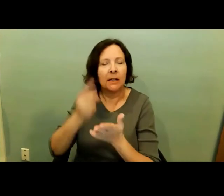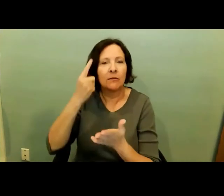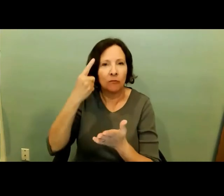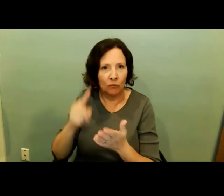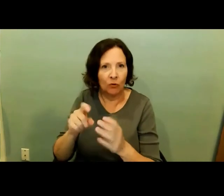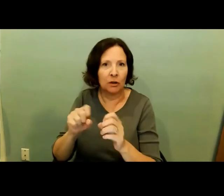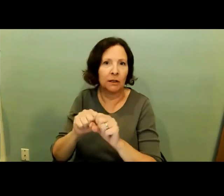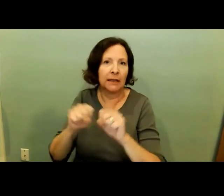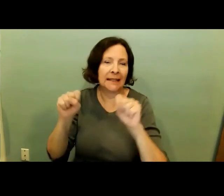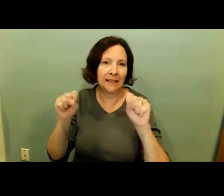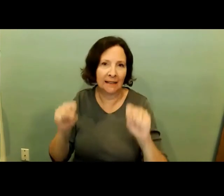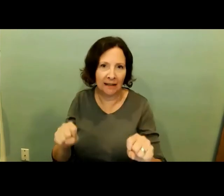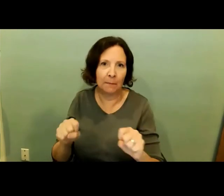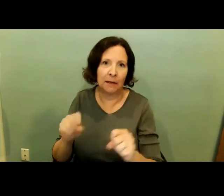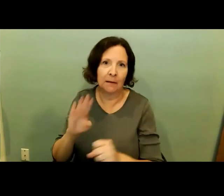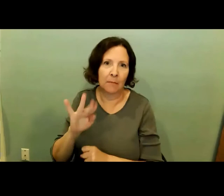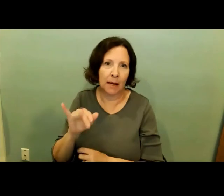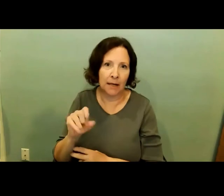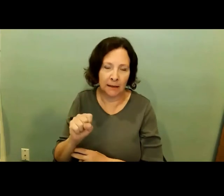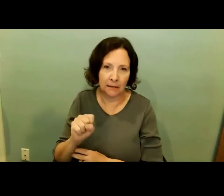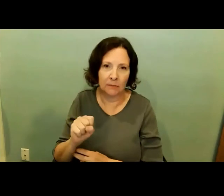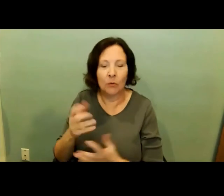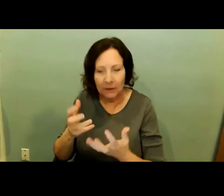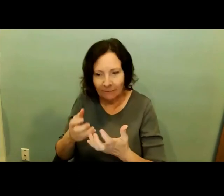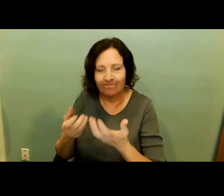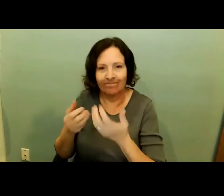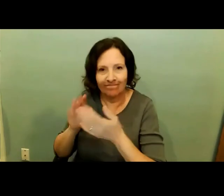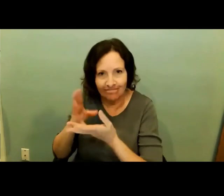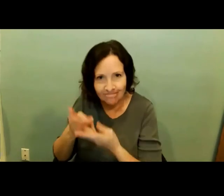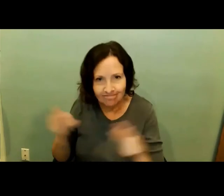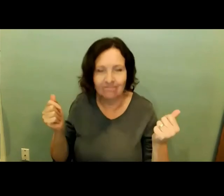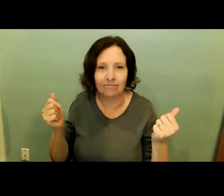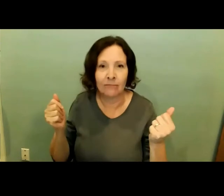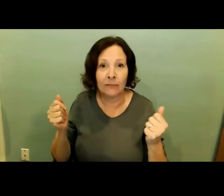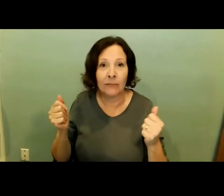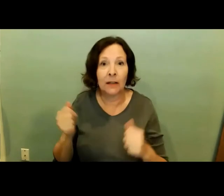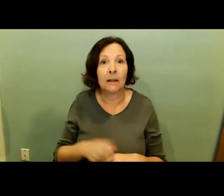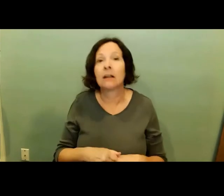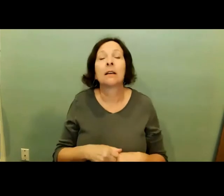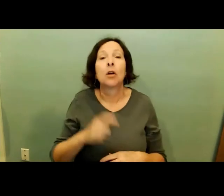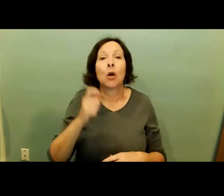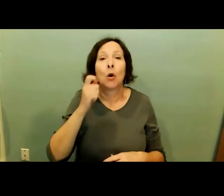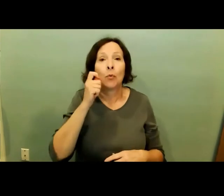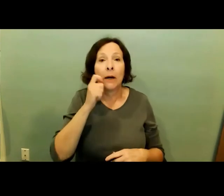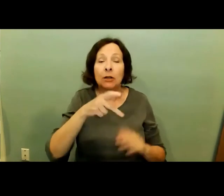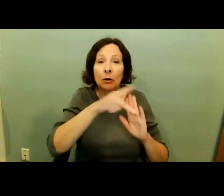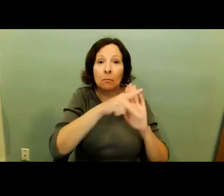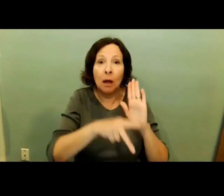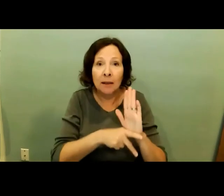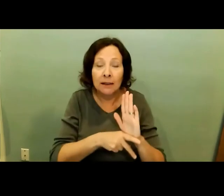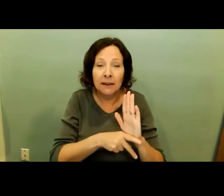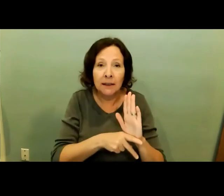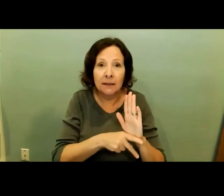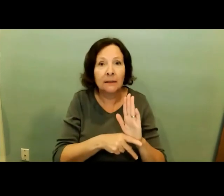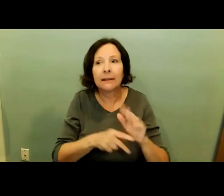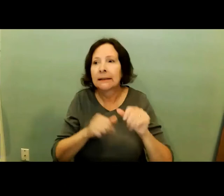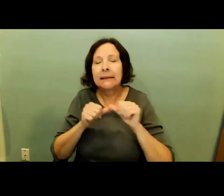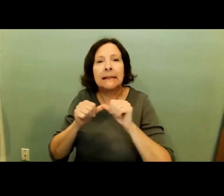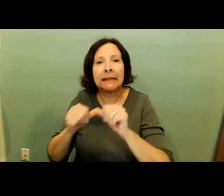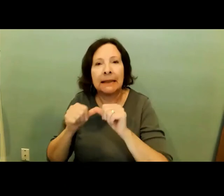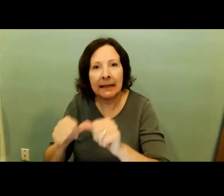further, we look to reinforce the inequities that really exists, and not to dismantle